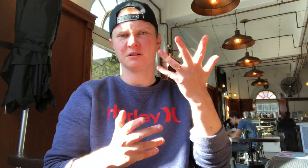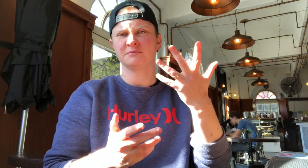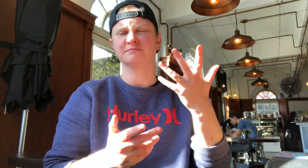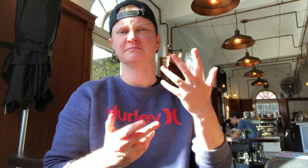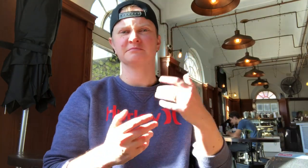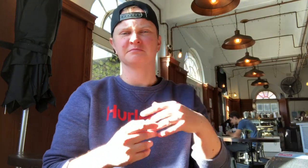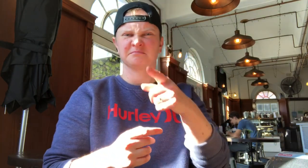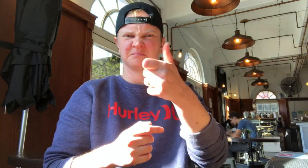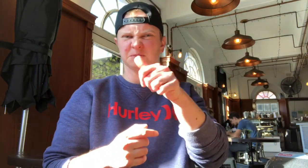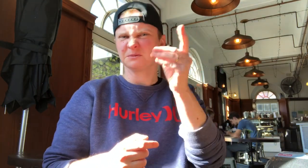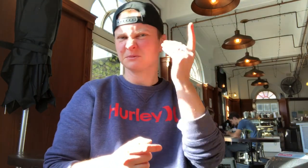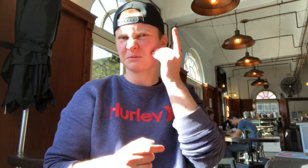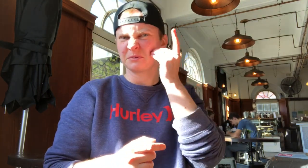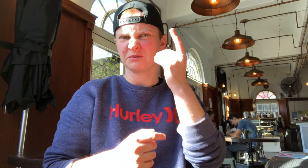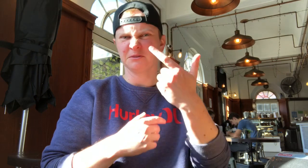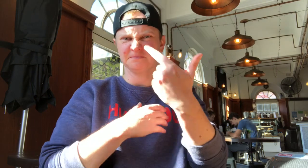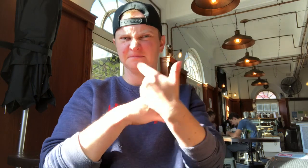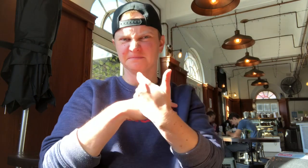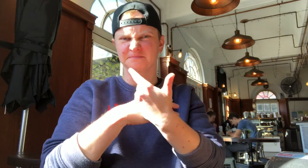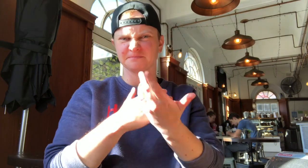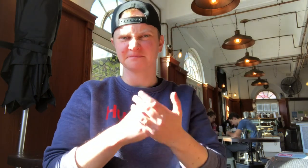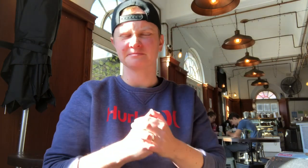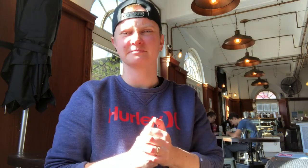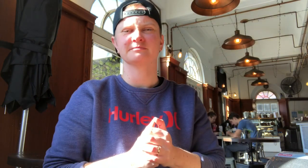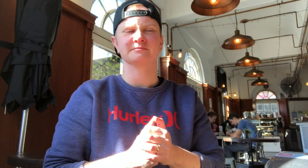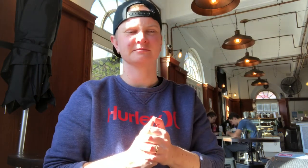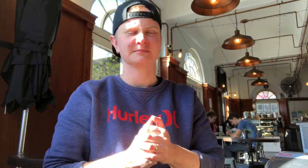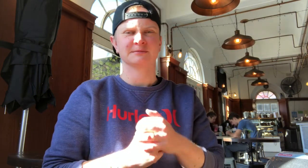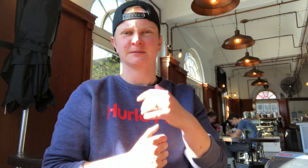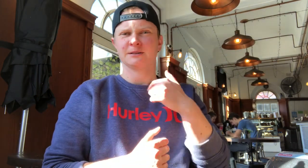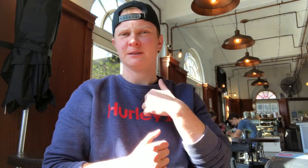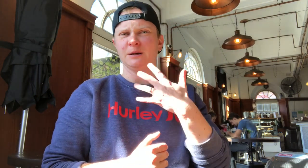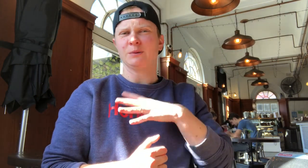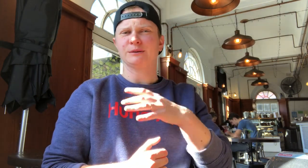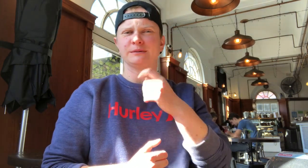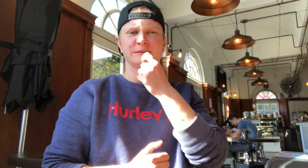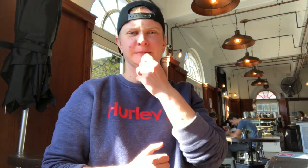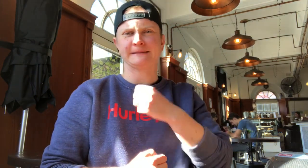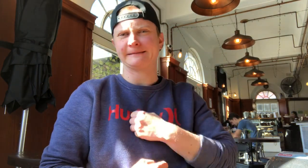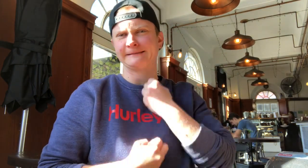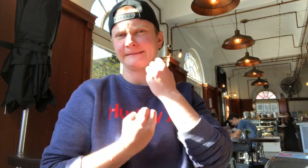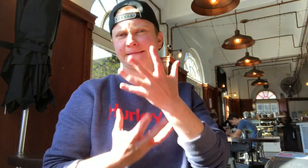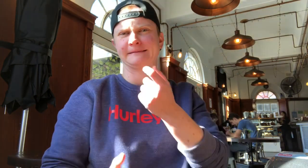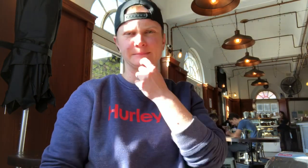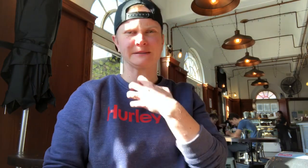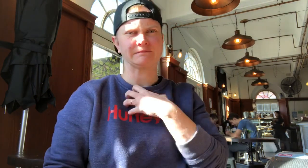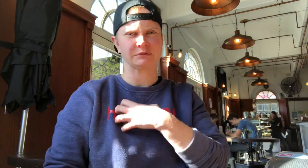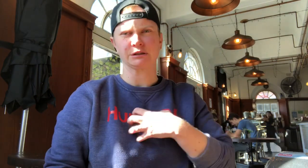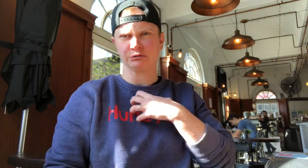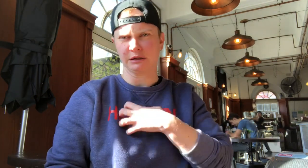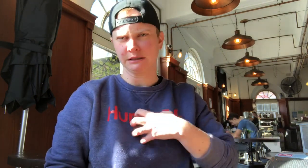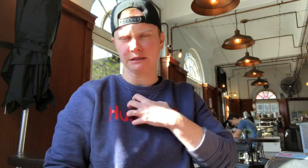I'm using my iPhone to record for my video blog... I would like to express my frustration